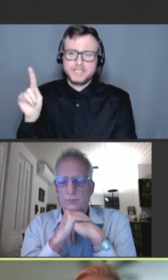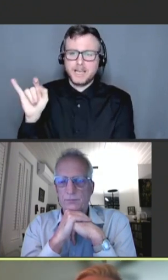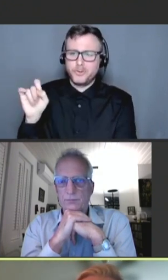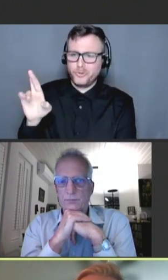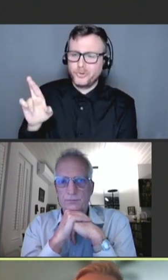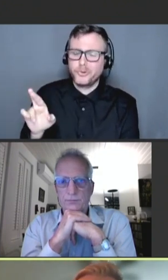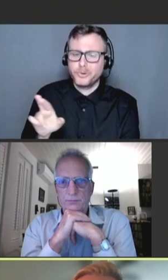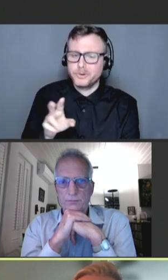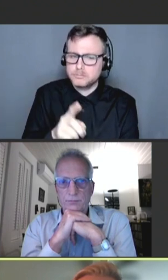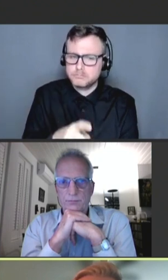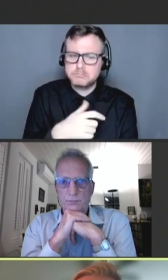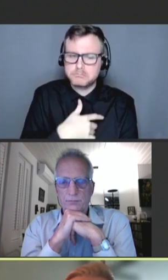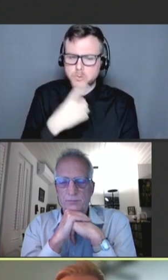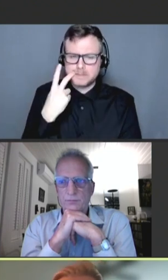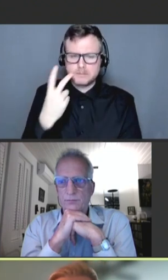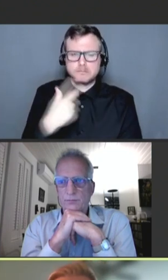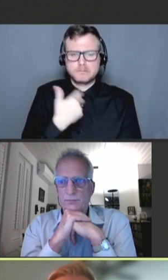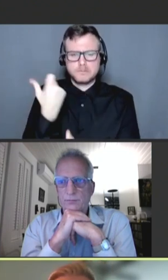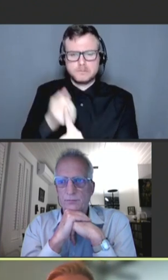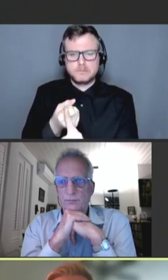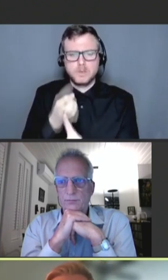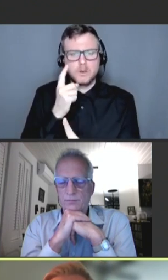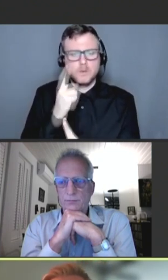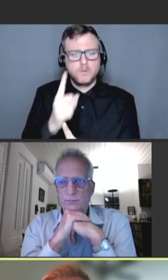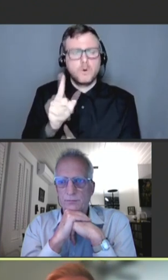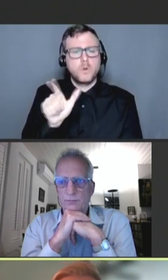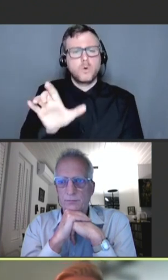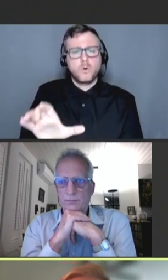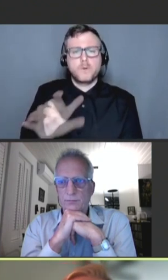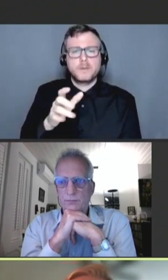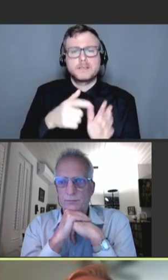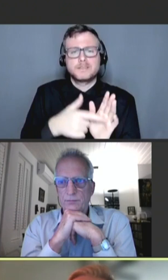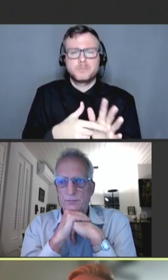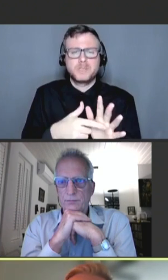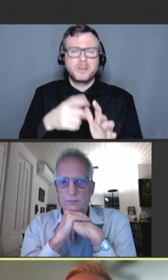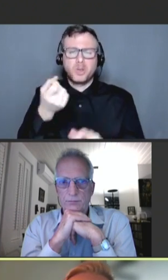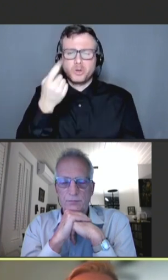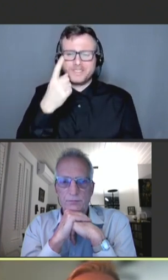impact of vaccination on existing Long-COVID symptoms are quite mixed. Next slide, please.